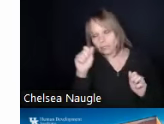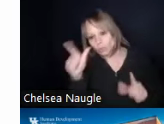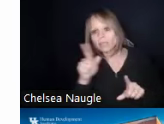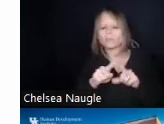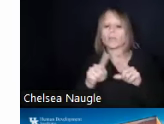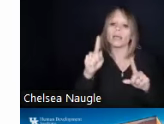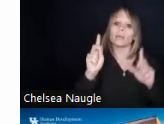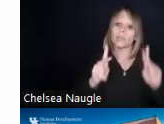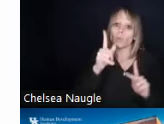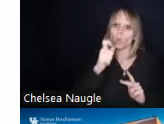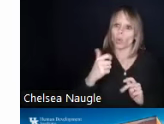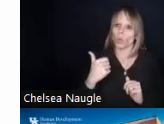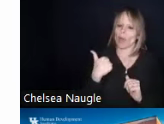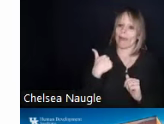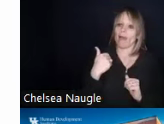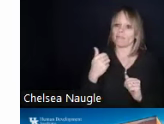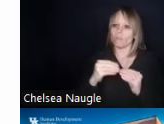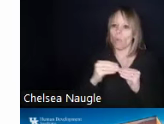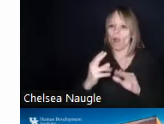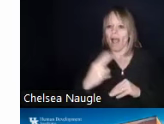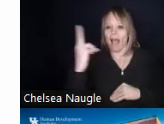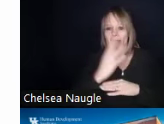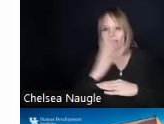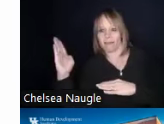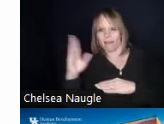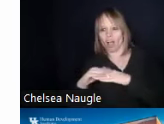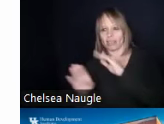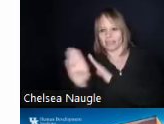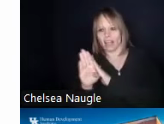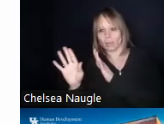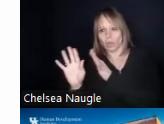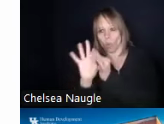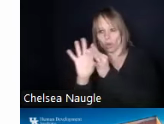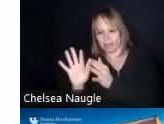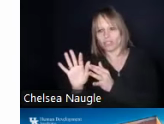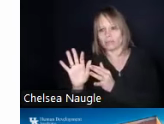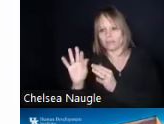disorder uh scaling and higher means you know closer uh to being um you know